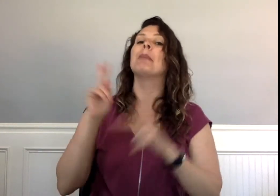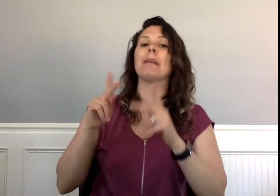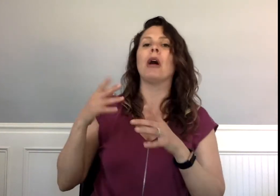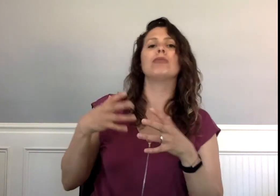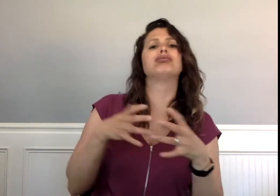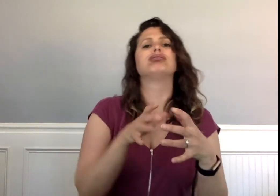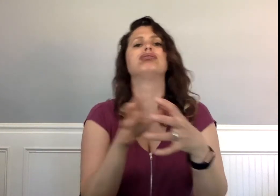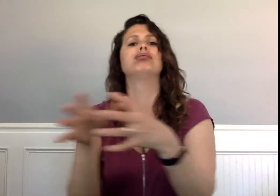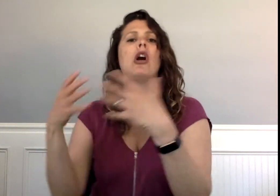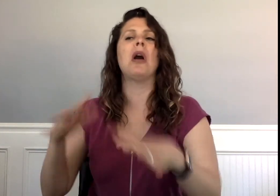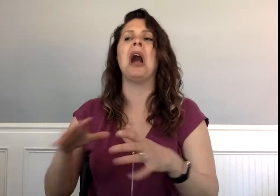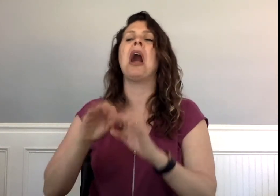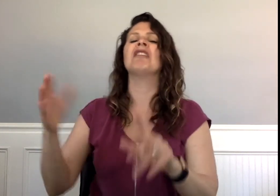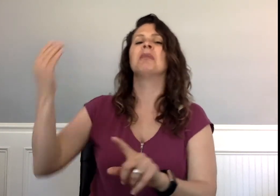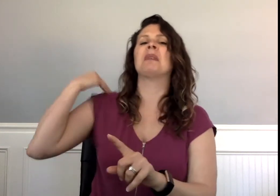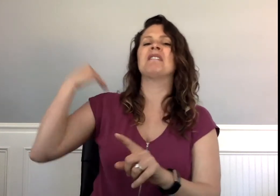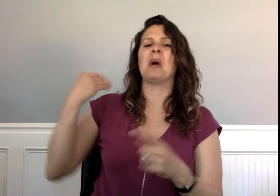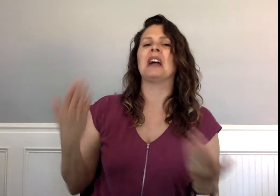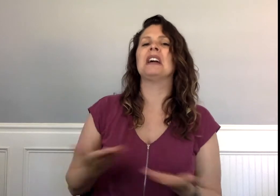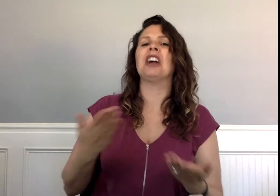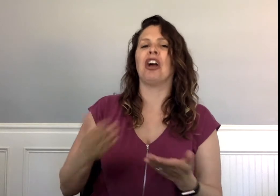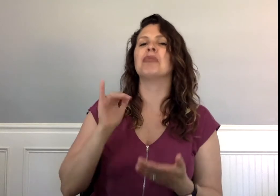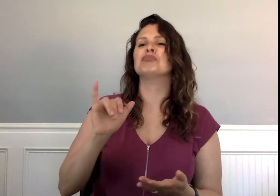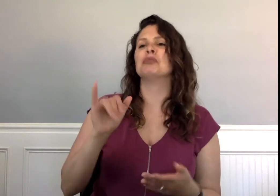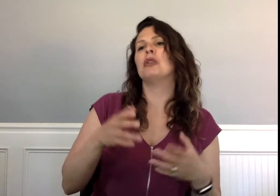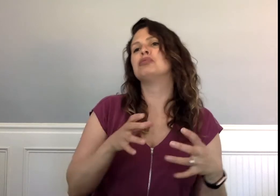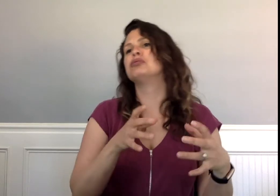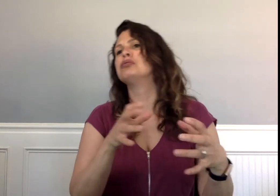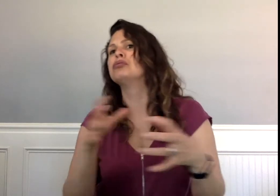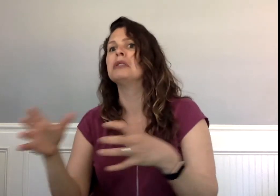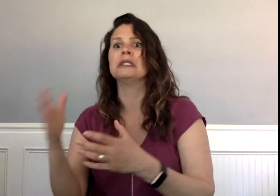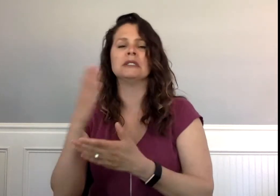Some of the gondola passengers had obviously been here before. They went right inside.